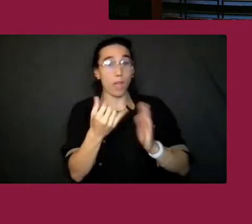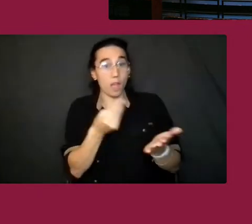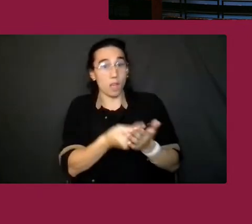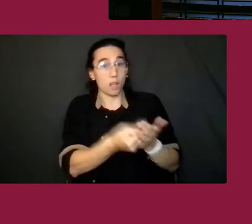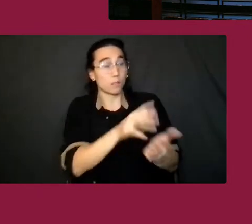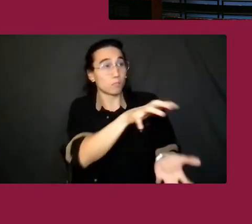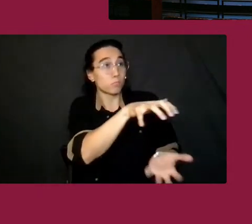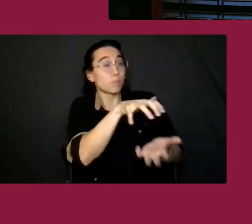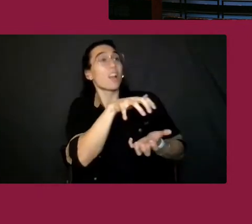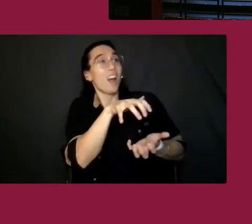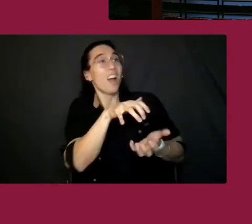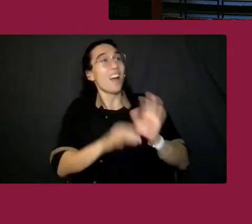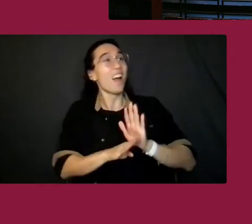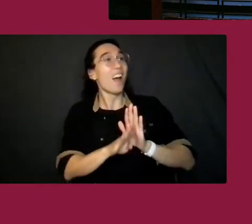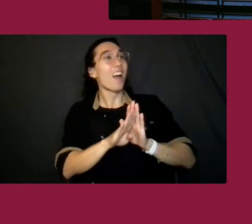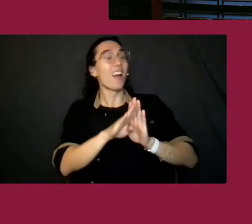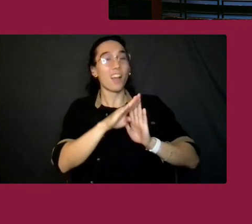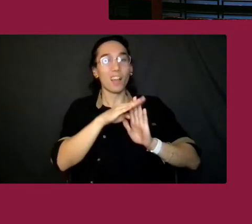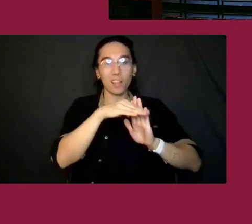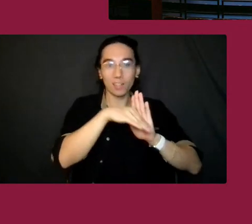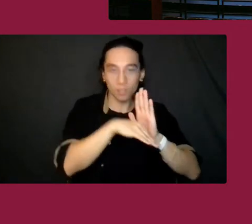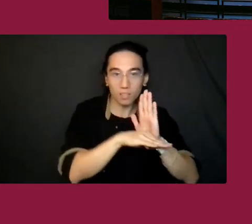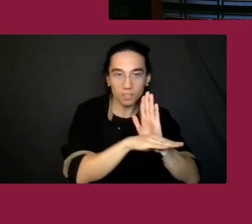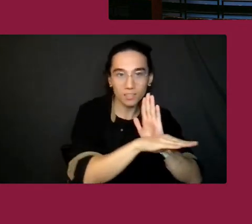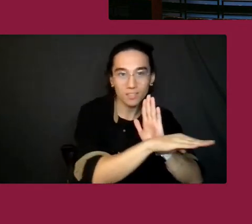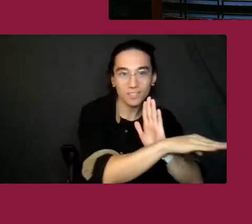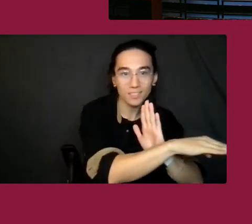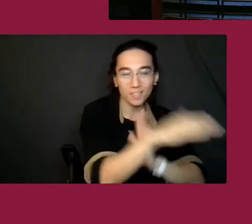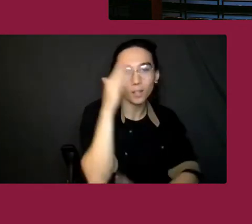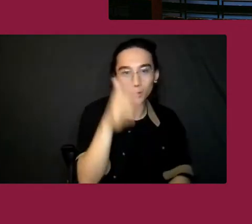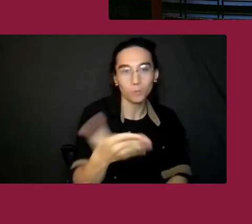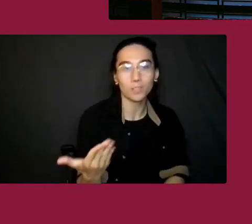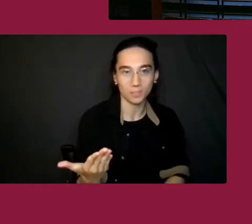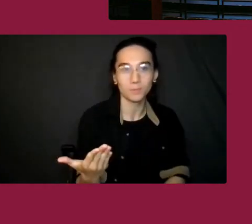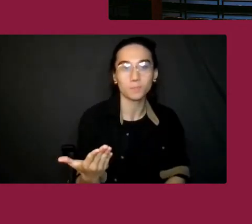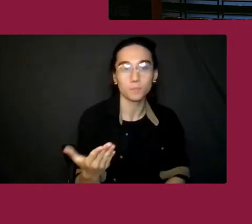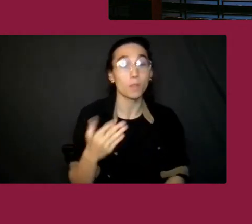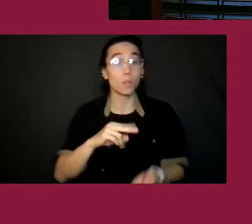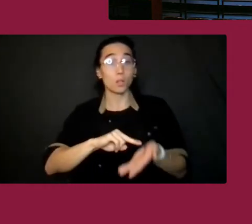new normal, leading to a reset in expectations and desires.